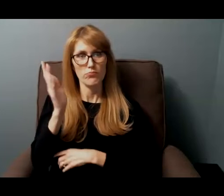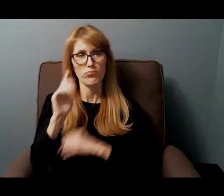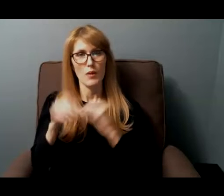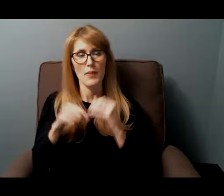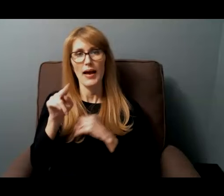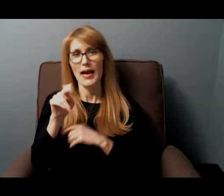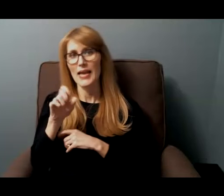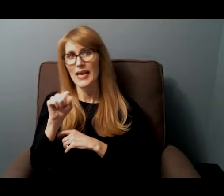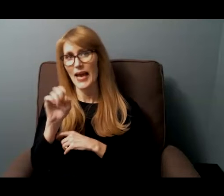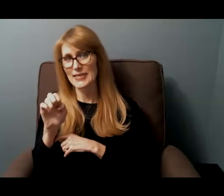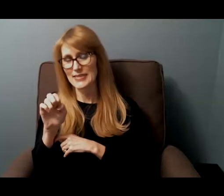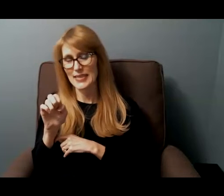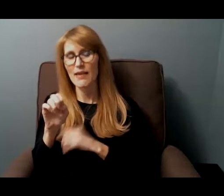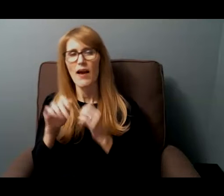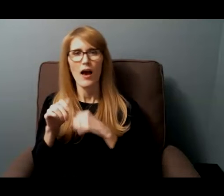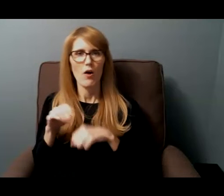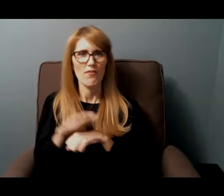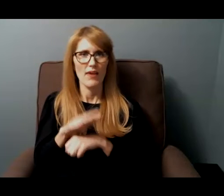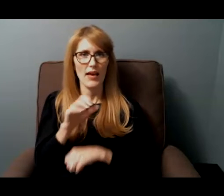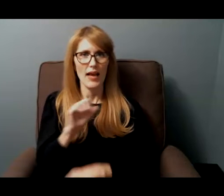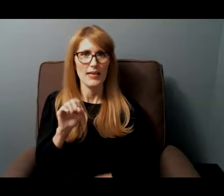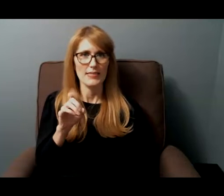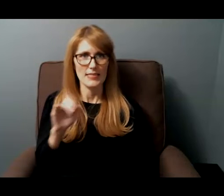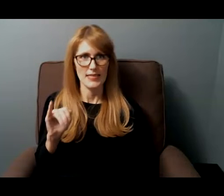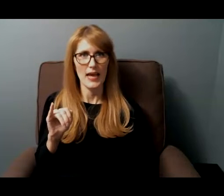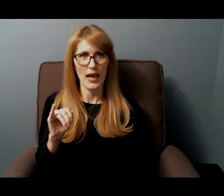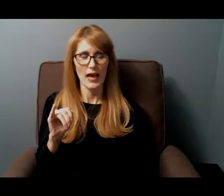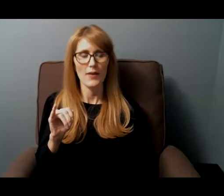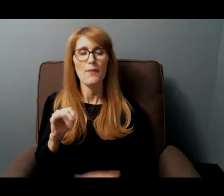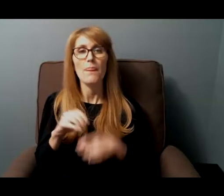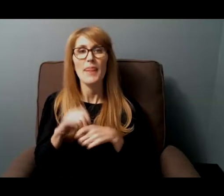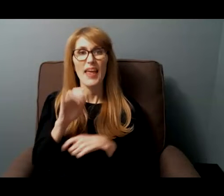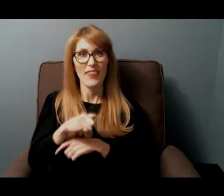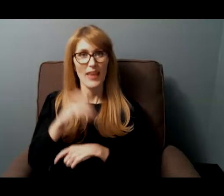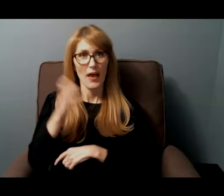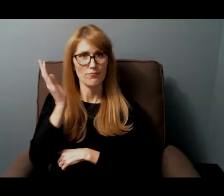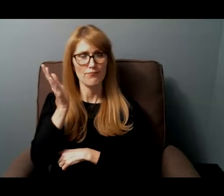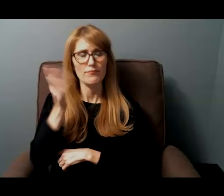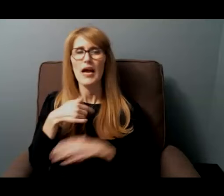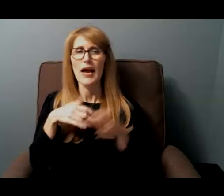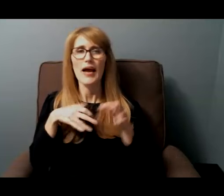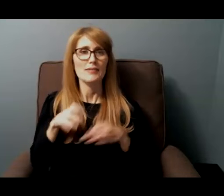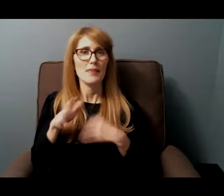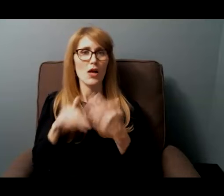NESE is on SSDI. And in that, I explained all the work rules for SSDI. So I am going